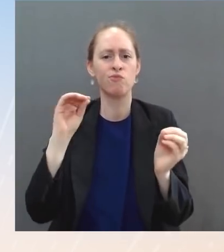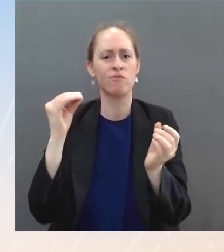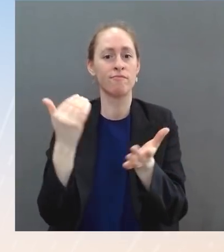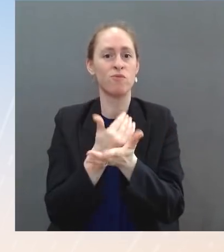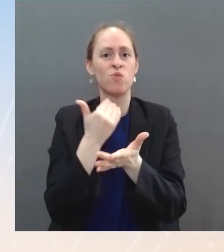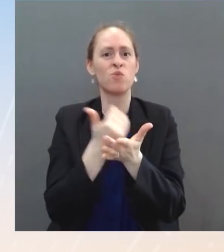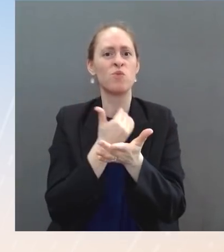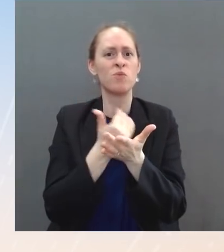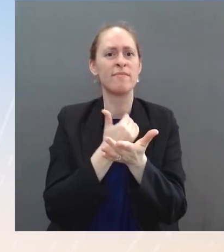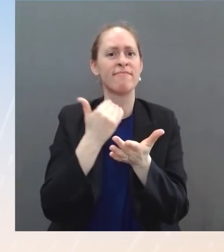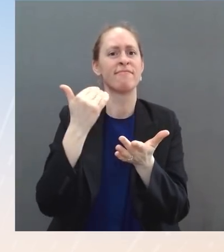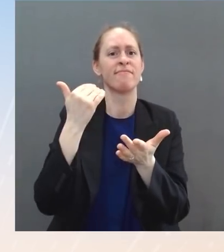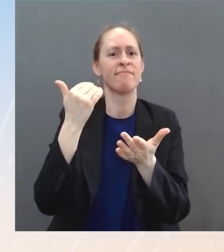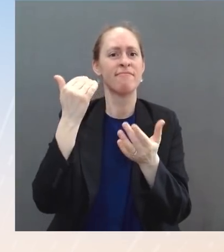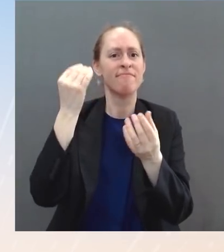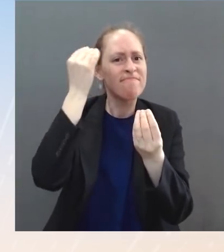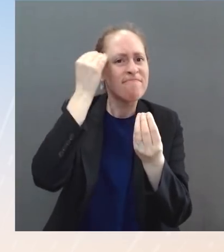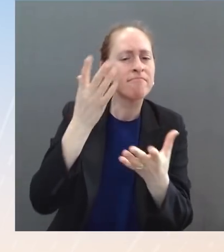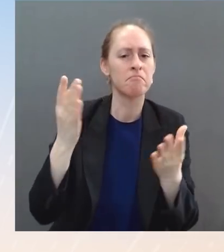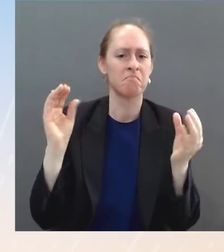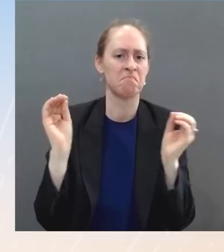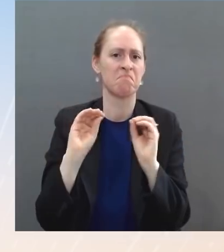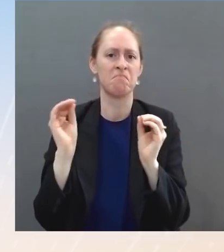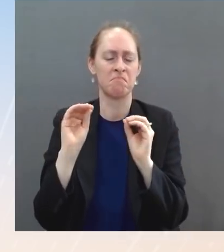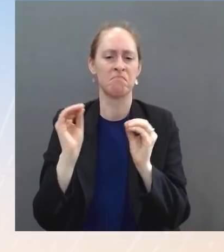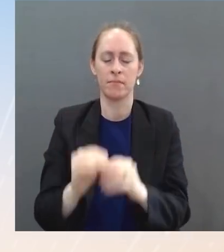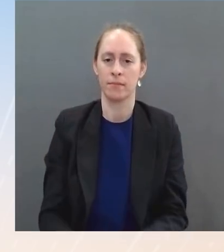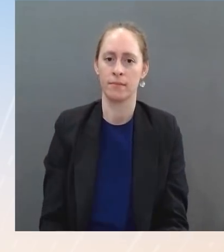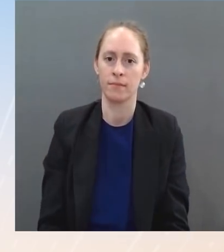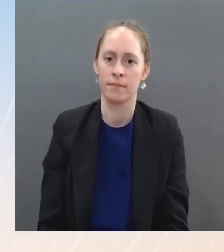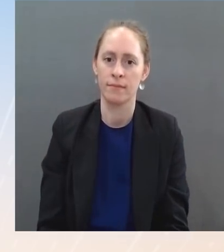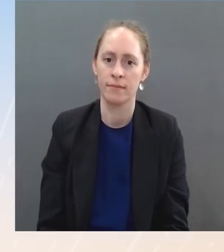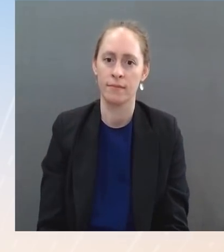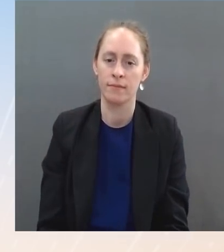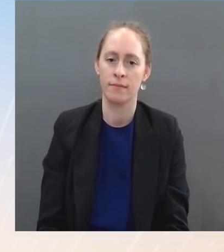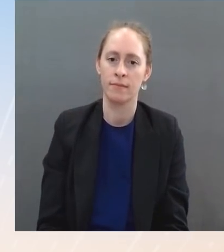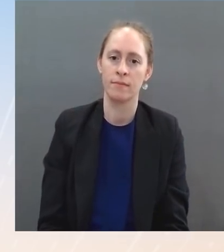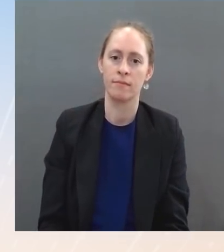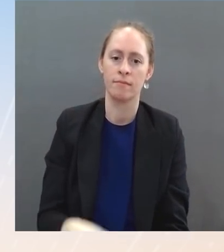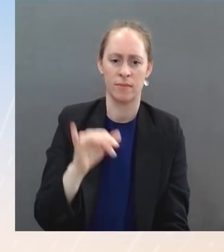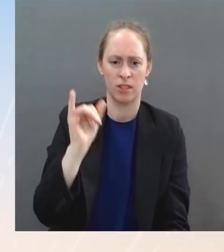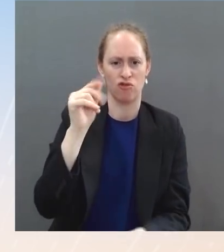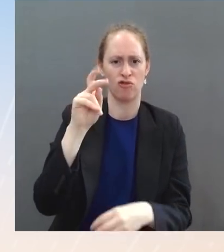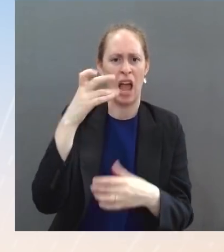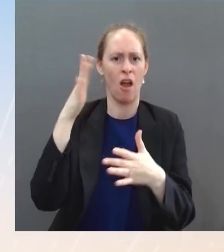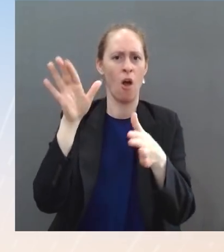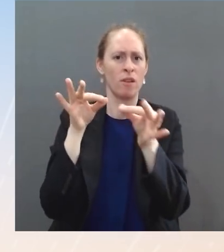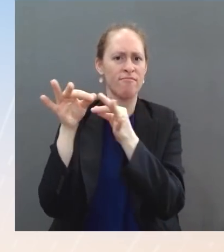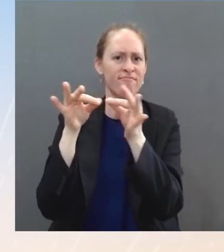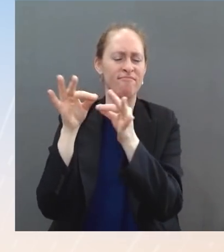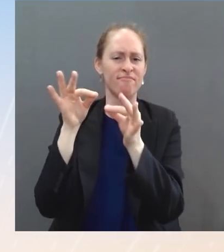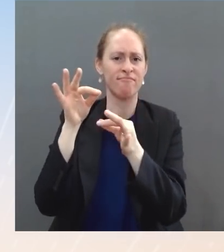and Jake, obviously, outlined a number of ways we will do that -- both by intel gathering, working with our partners and allies around the world.